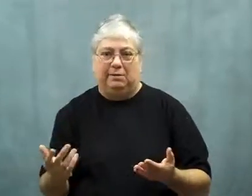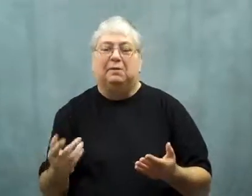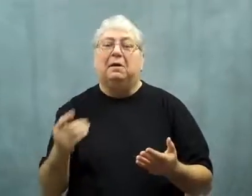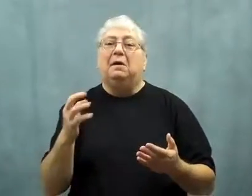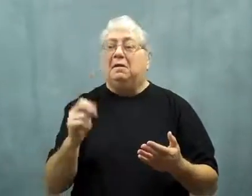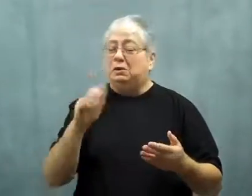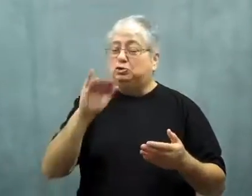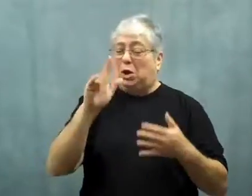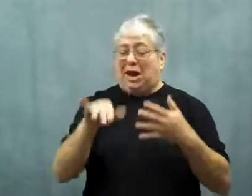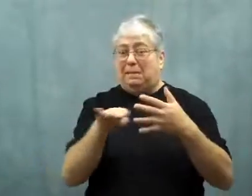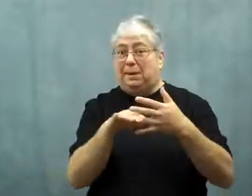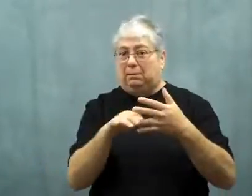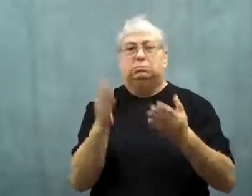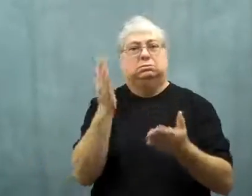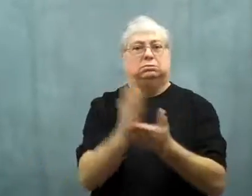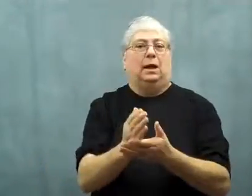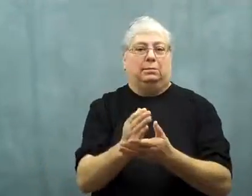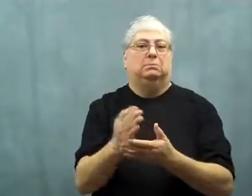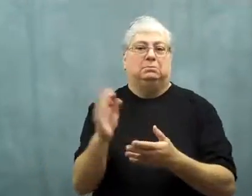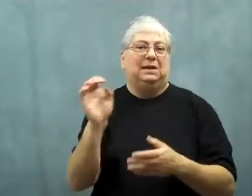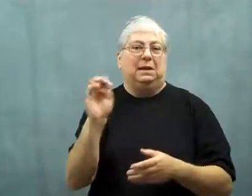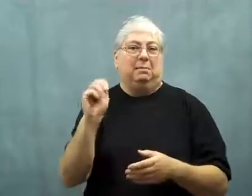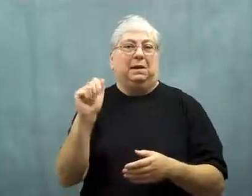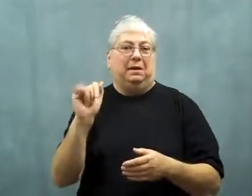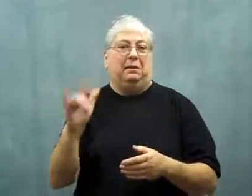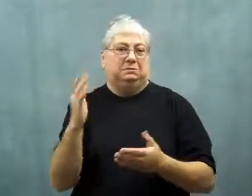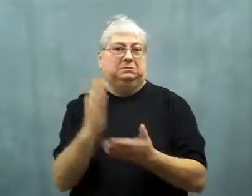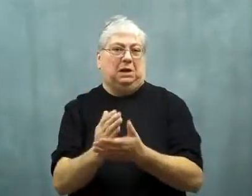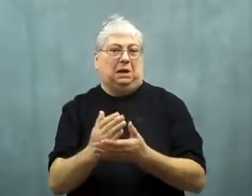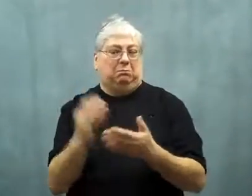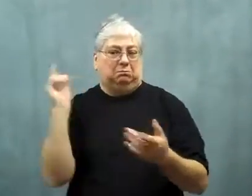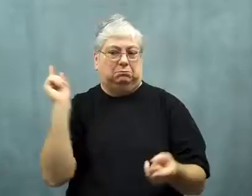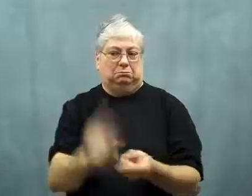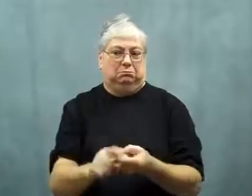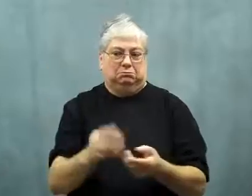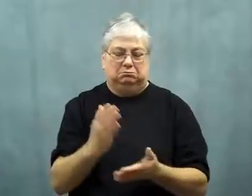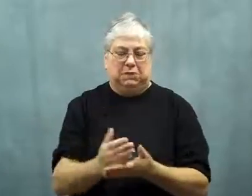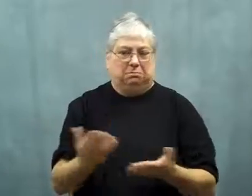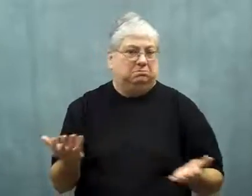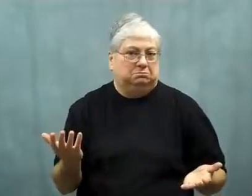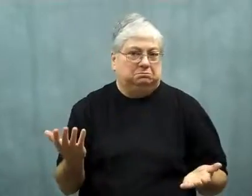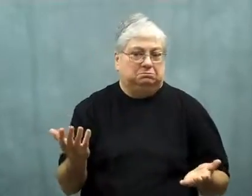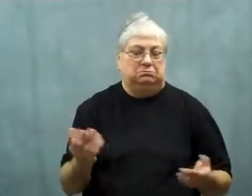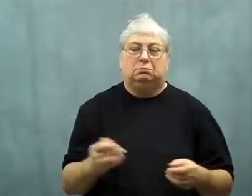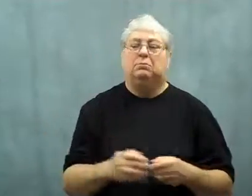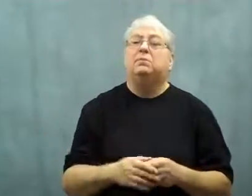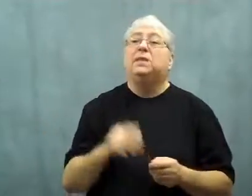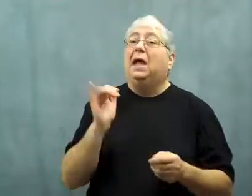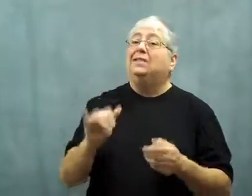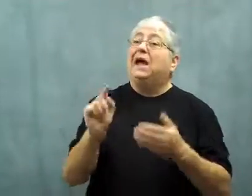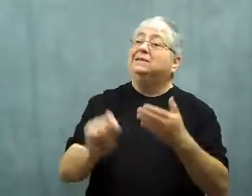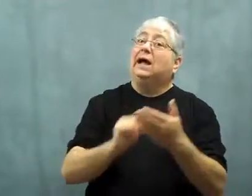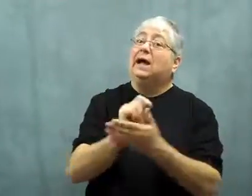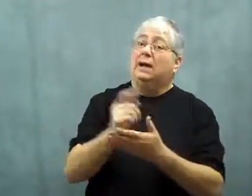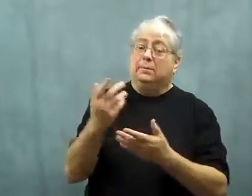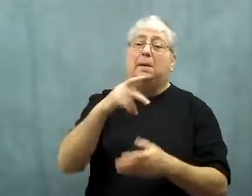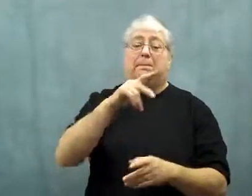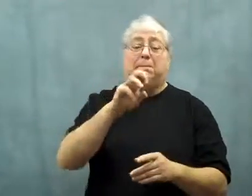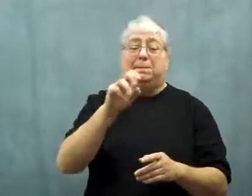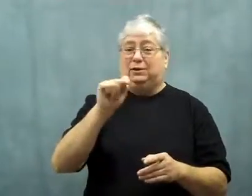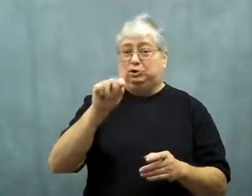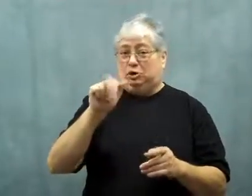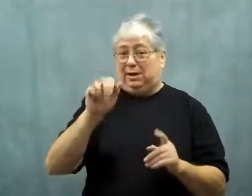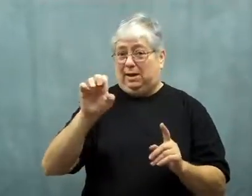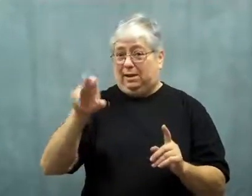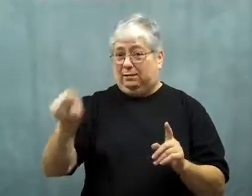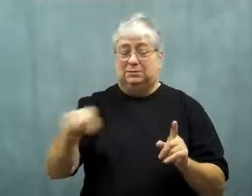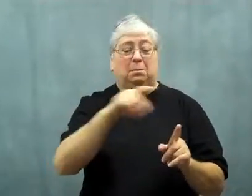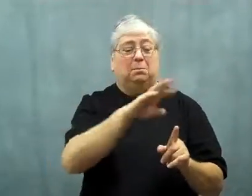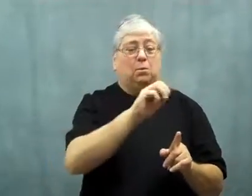The emails ended around the middle of July.